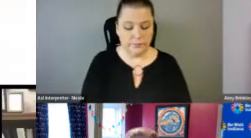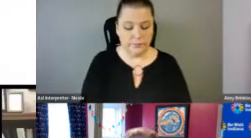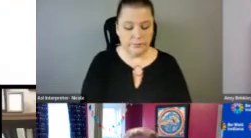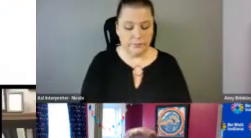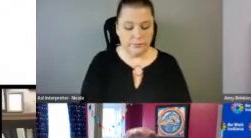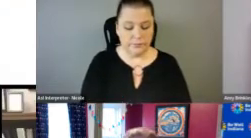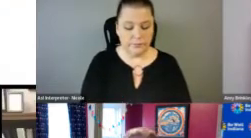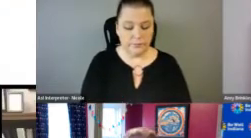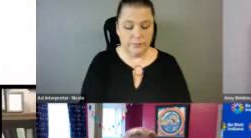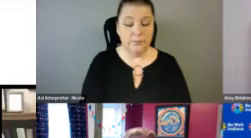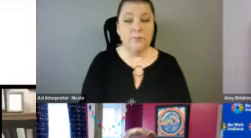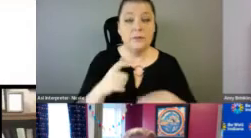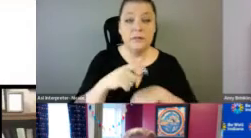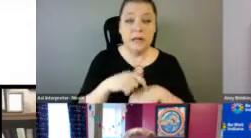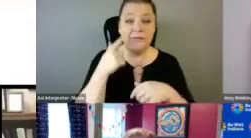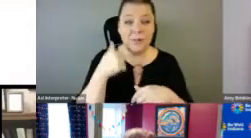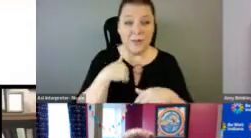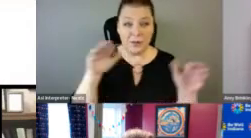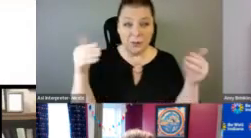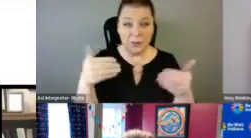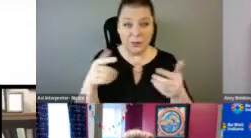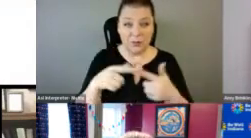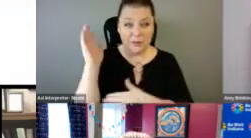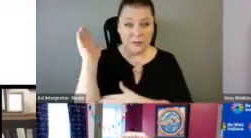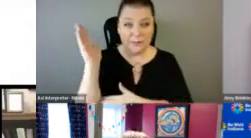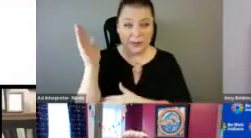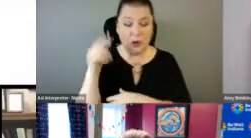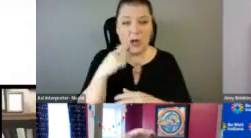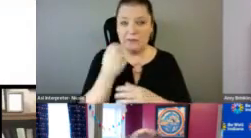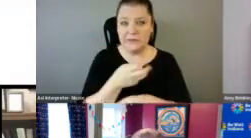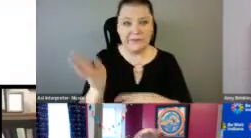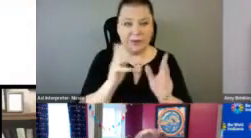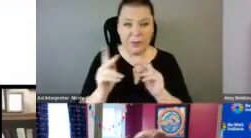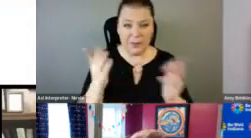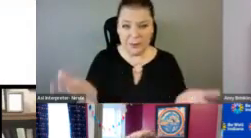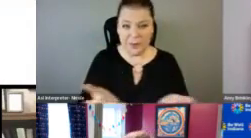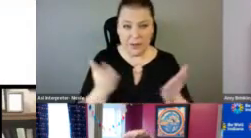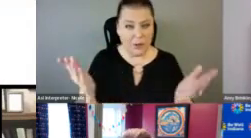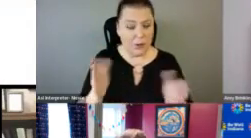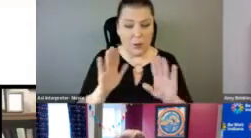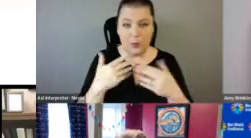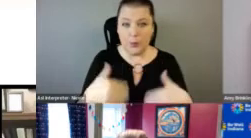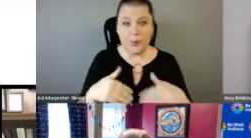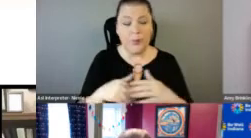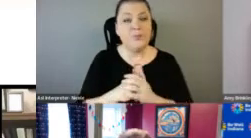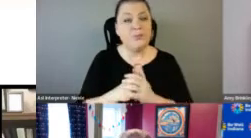All right, so it's time for me to introduce you to our speakers. We have an illustrious panel. And at the head is Amy